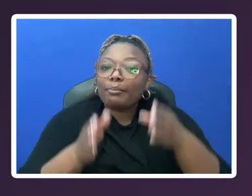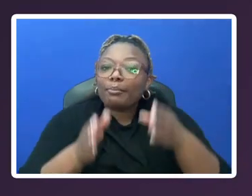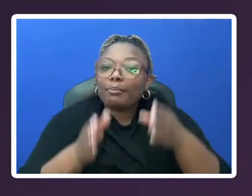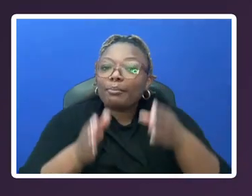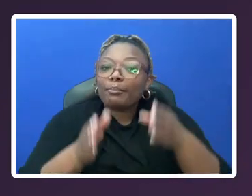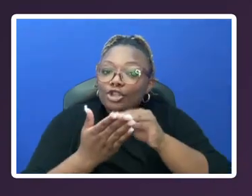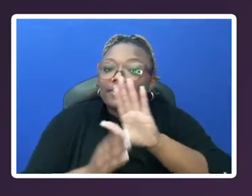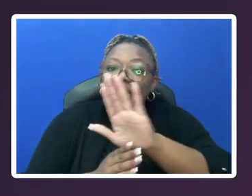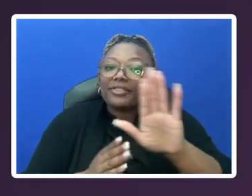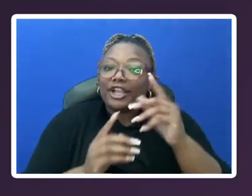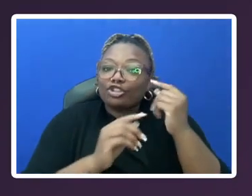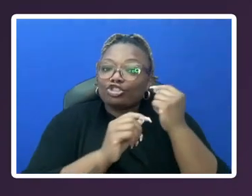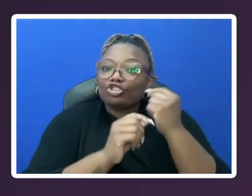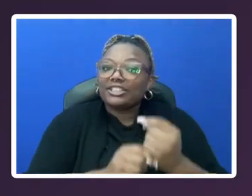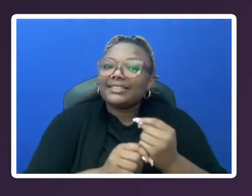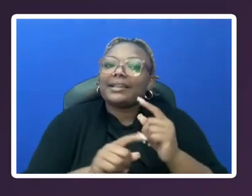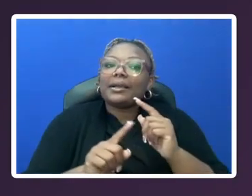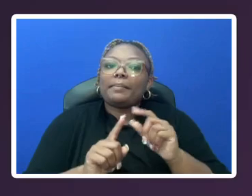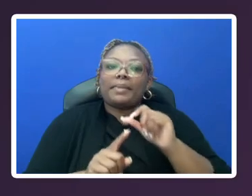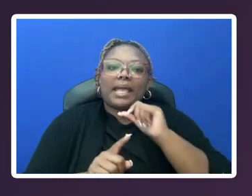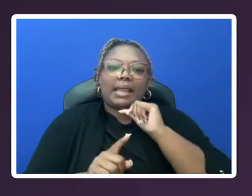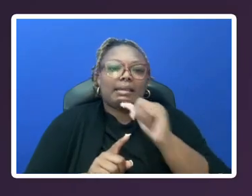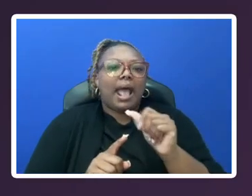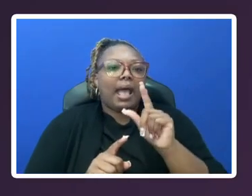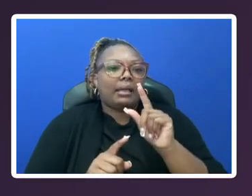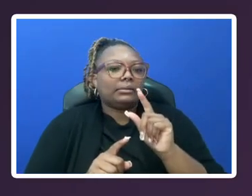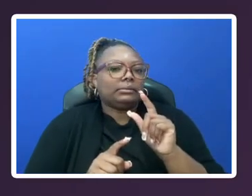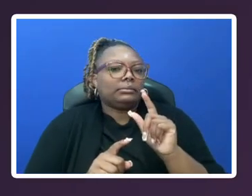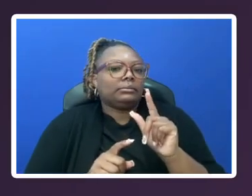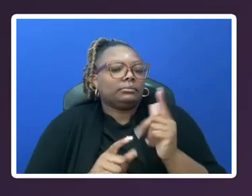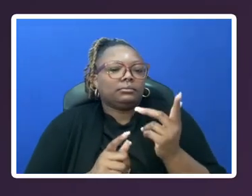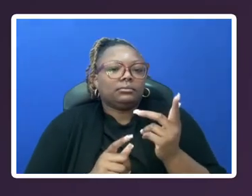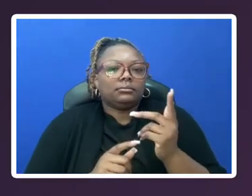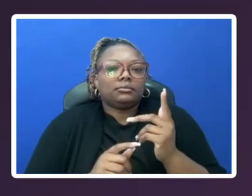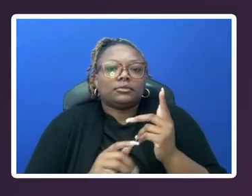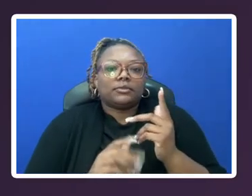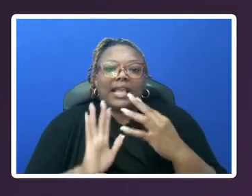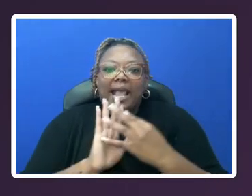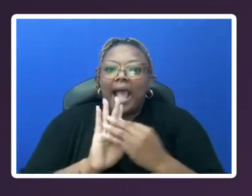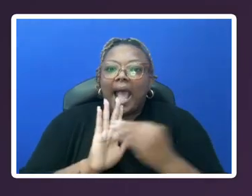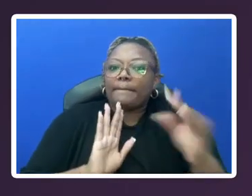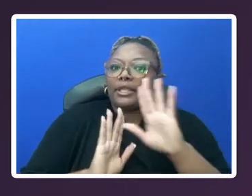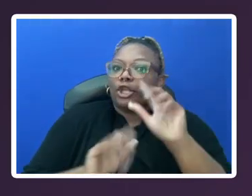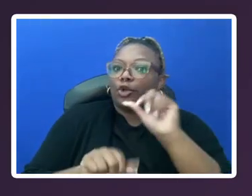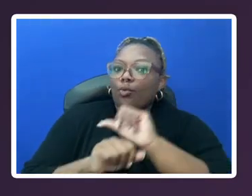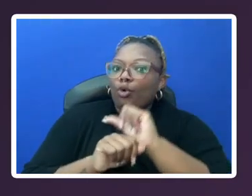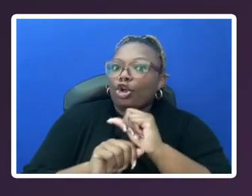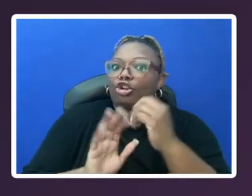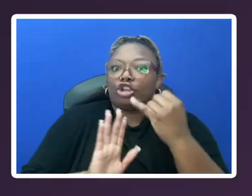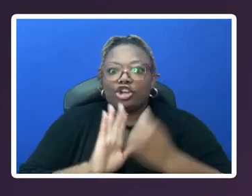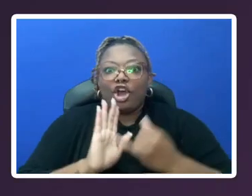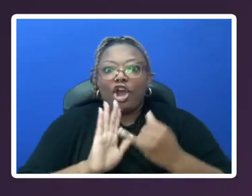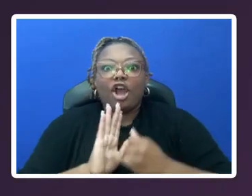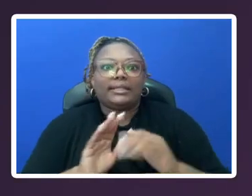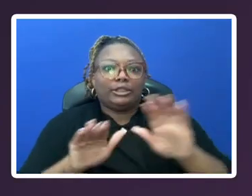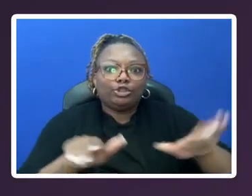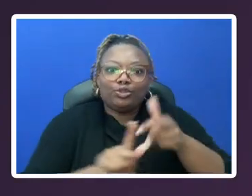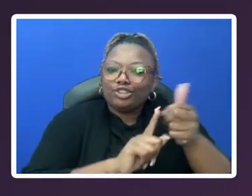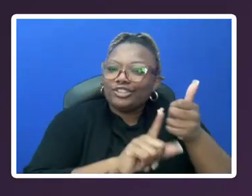but not necessarily, you know, replicating native arts and crafts, I would say, in general.